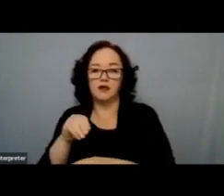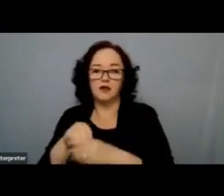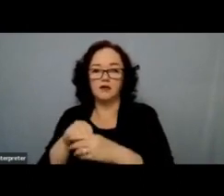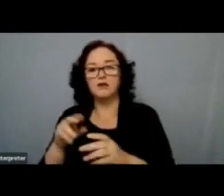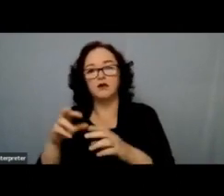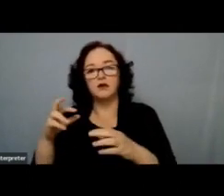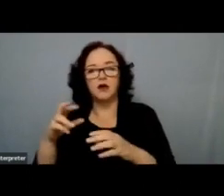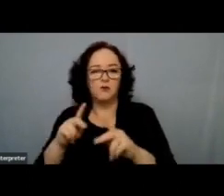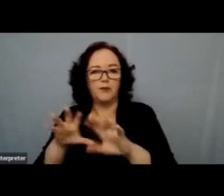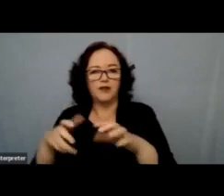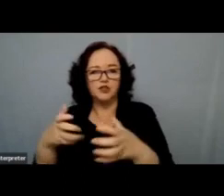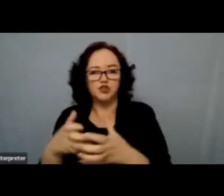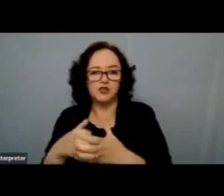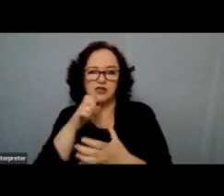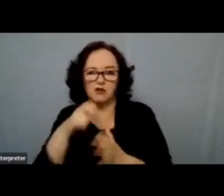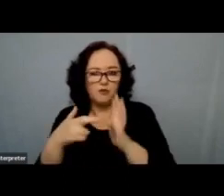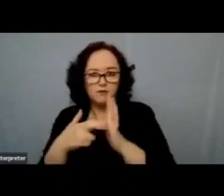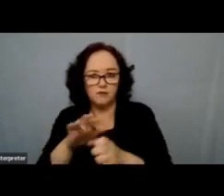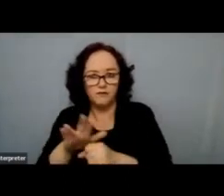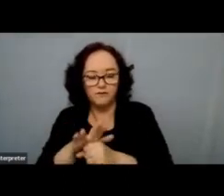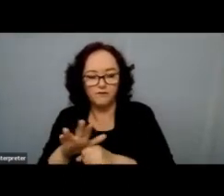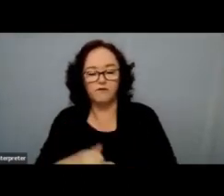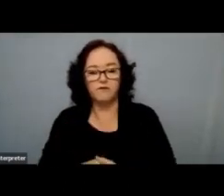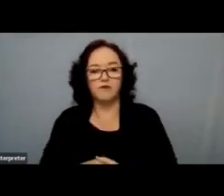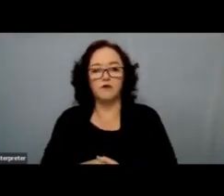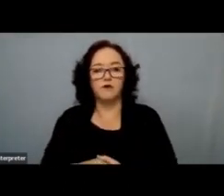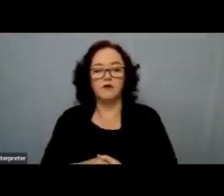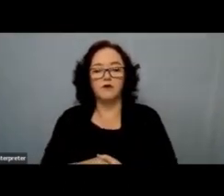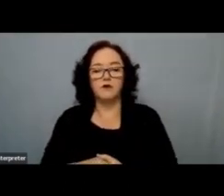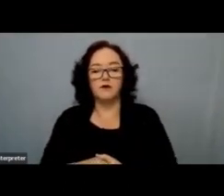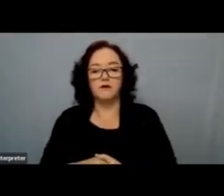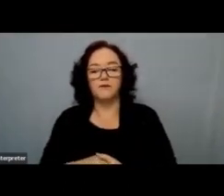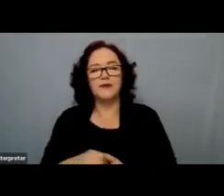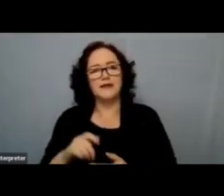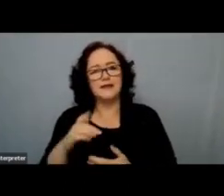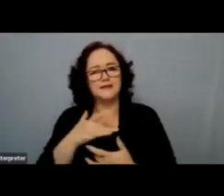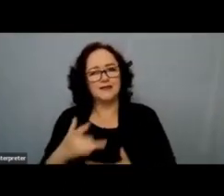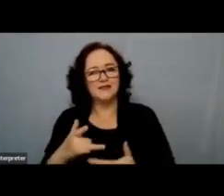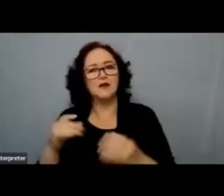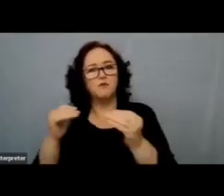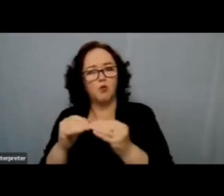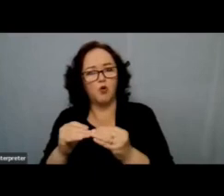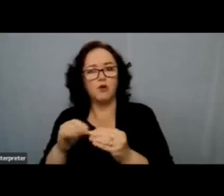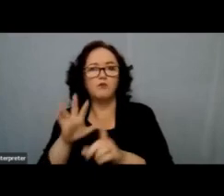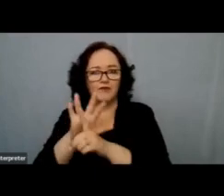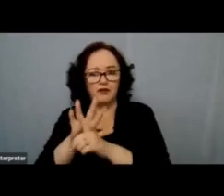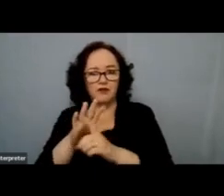brain injury is more prevalent than it is in the general population. So I work in